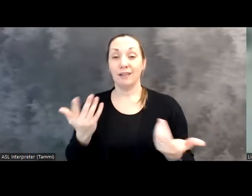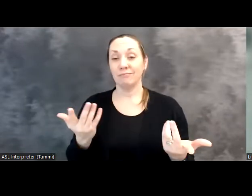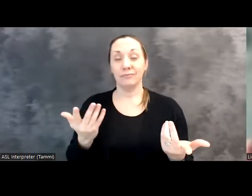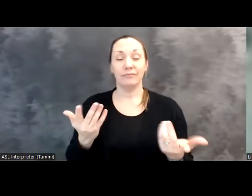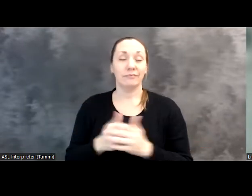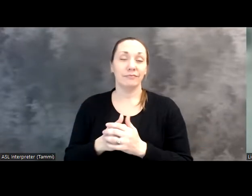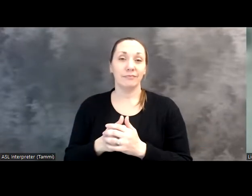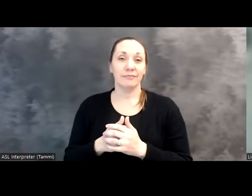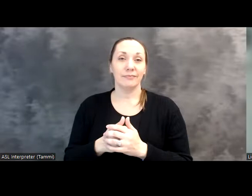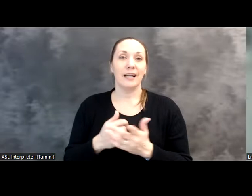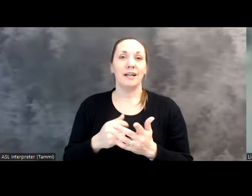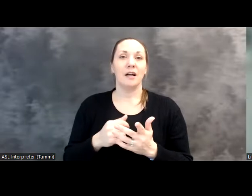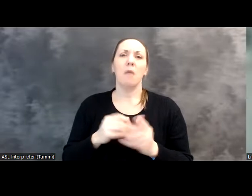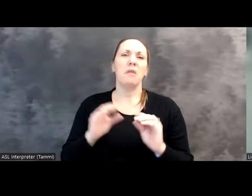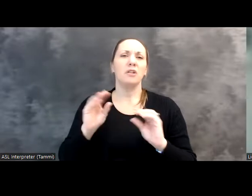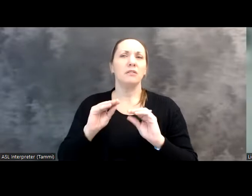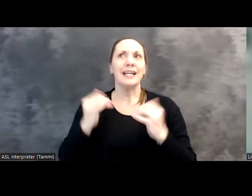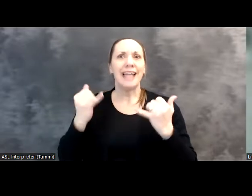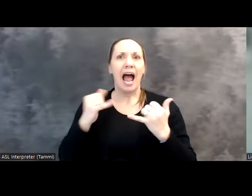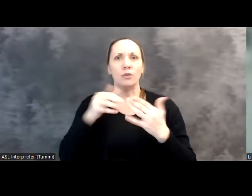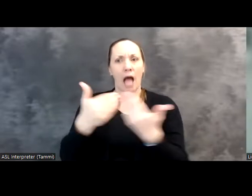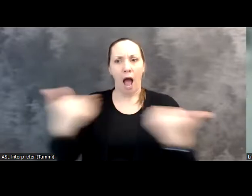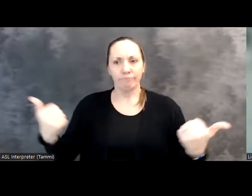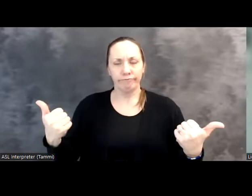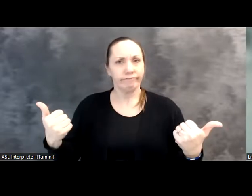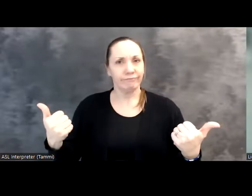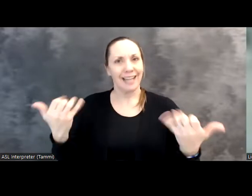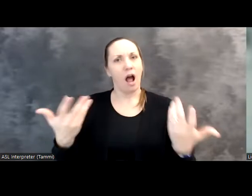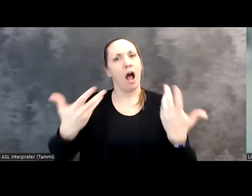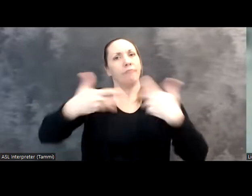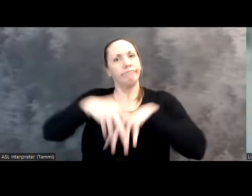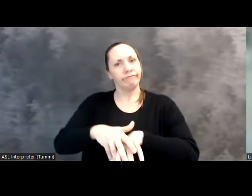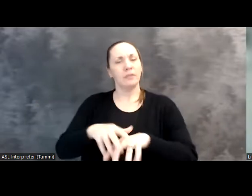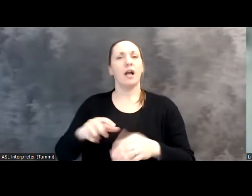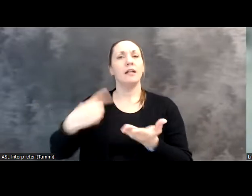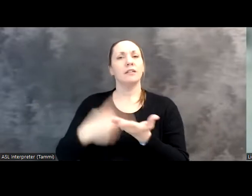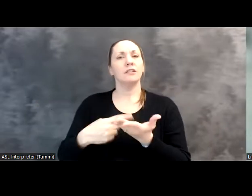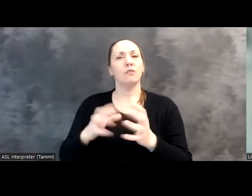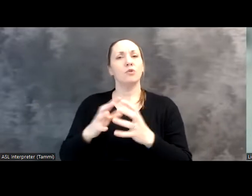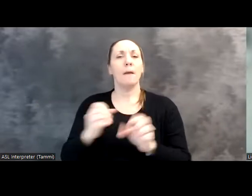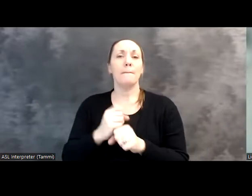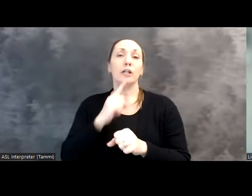model of disability and rights model of disability kind of converged together and, you know, no clear lines any more